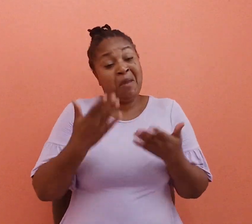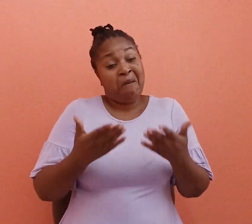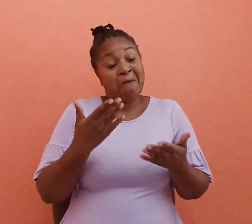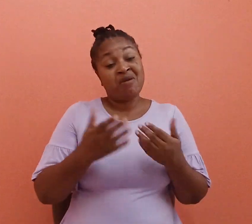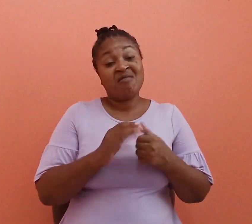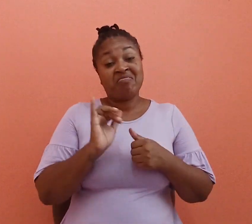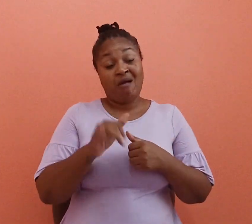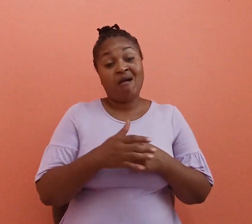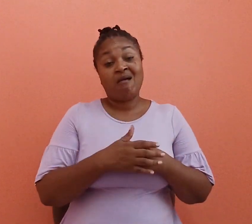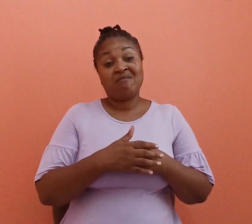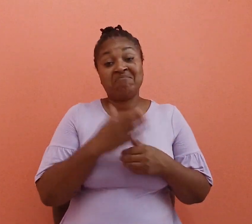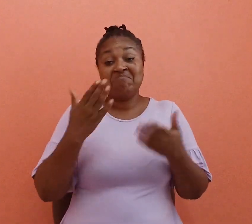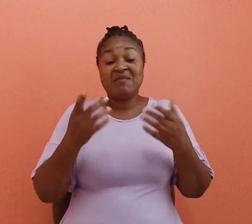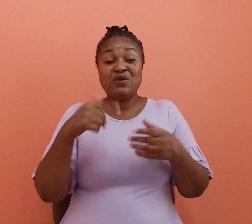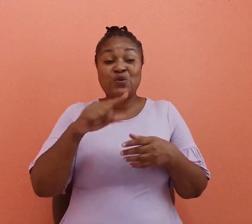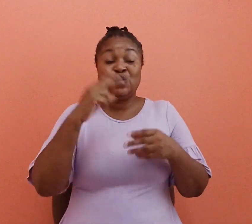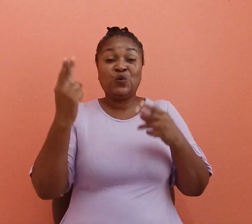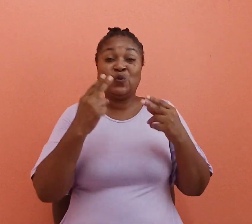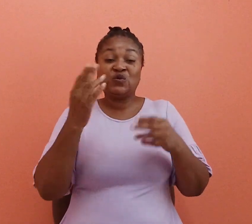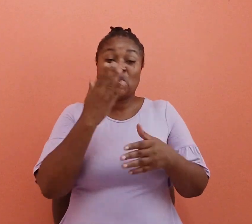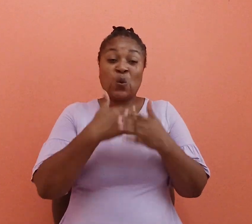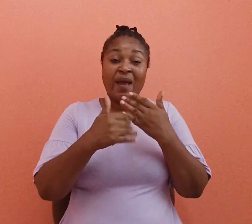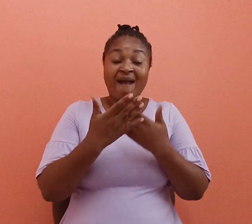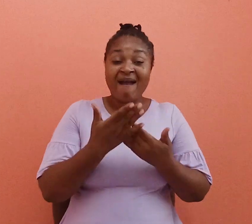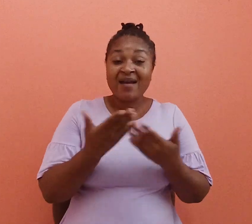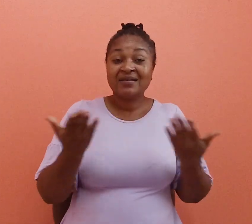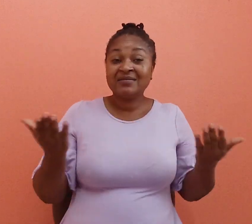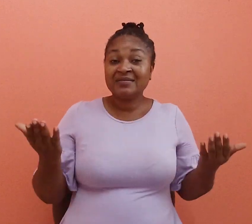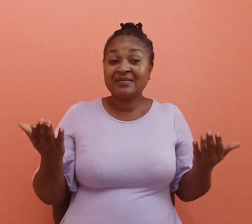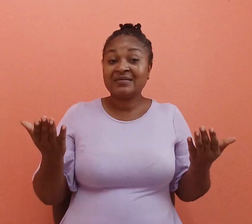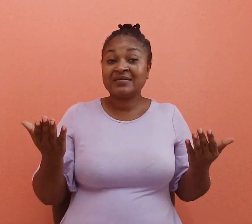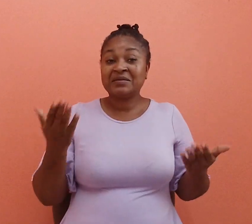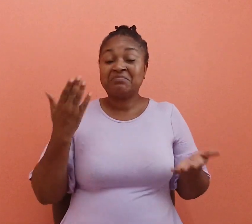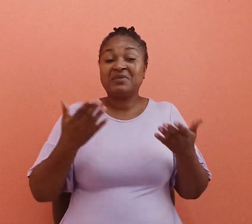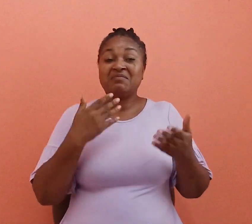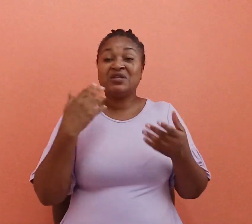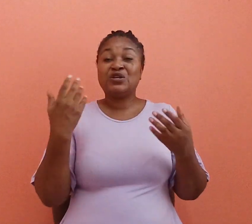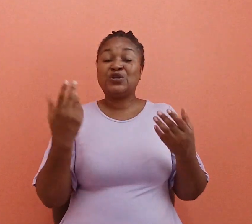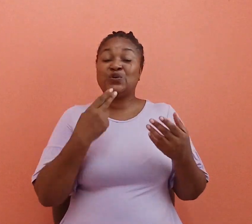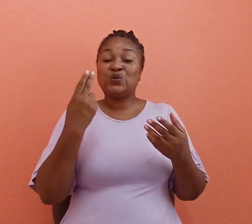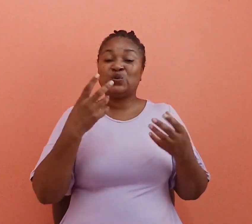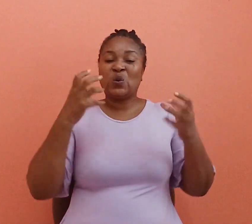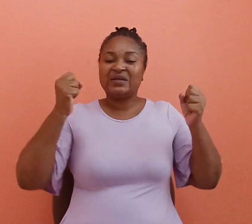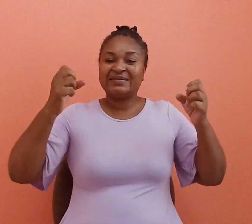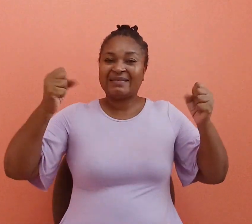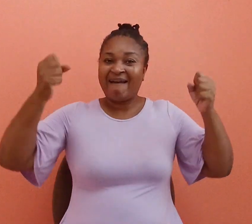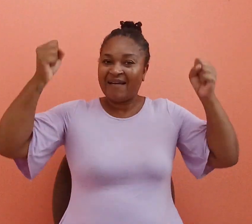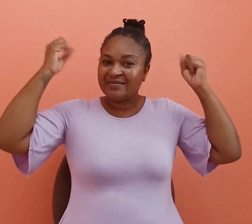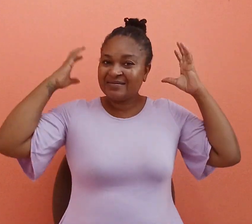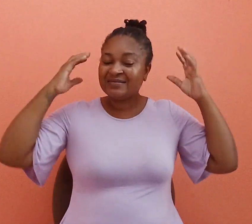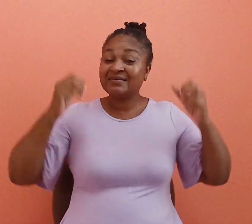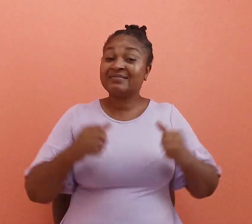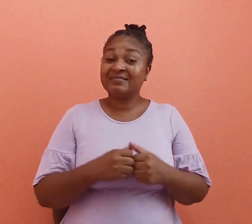using your hands, your signs,